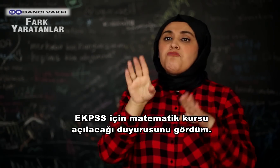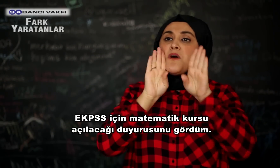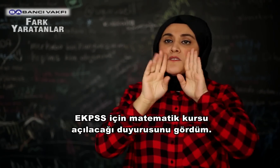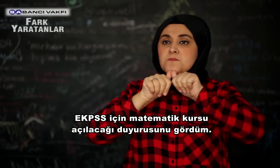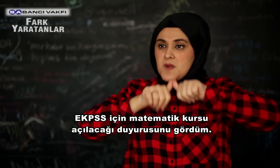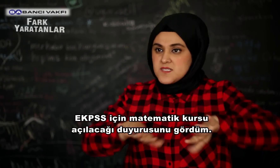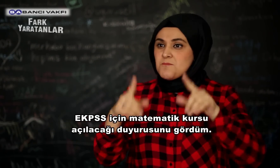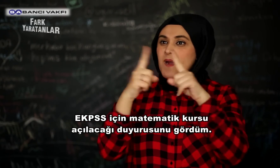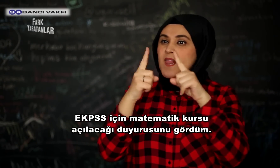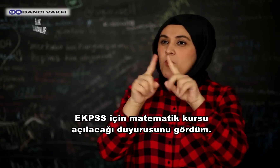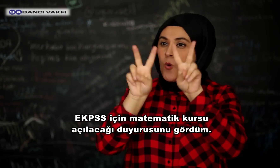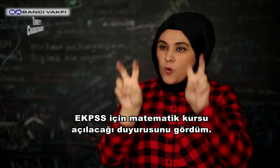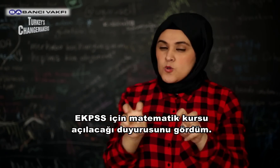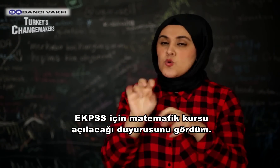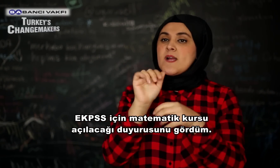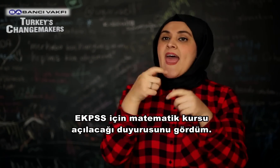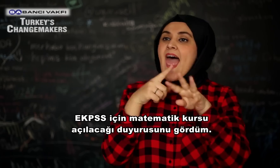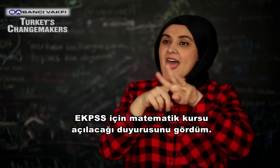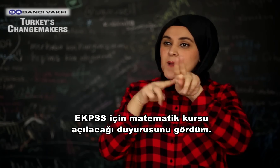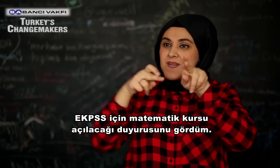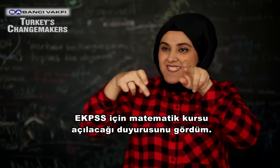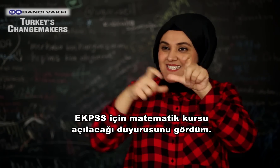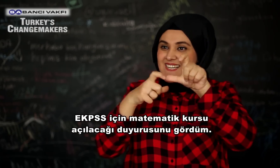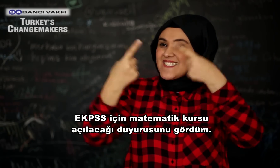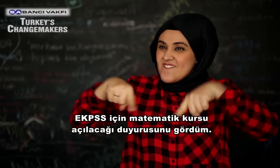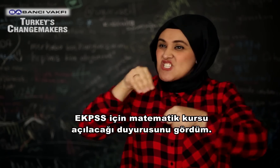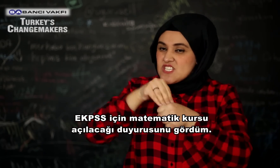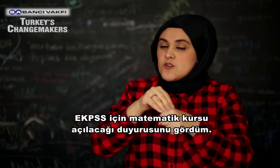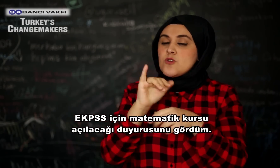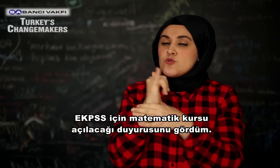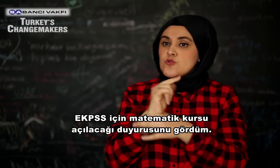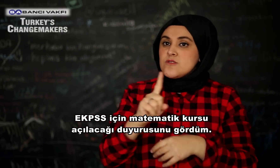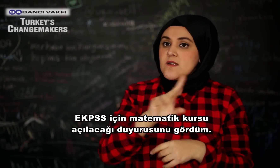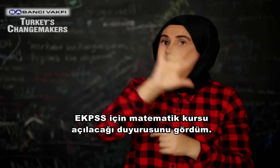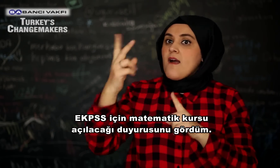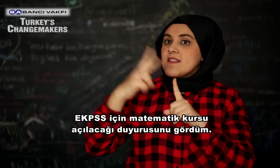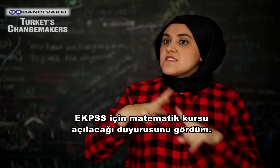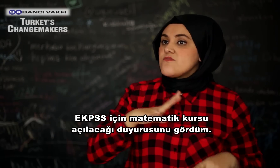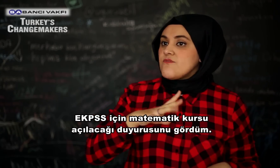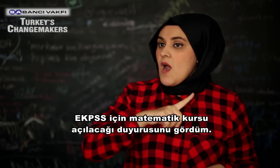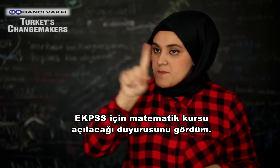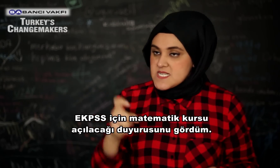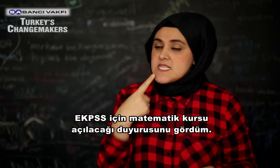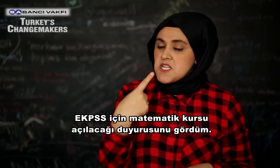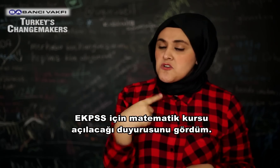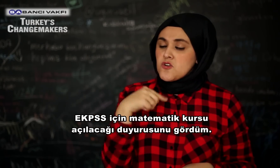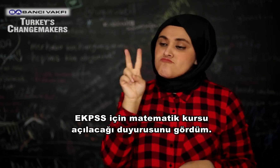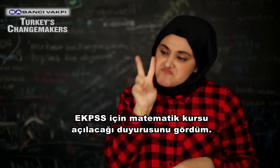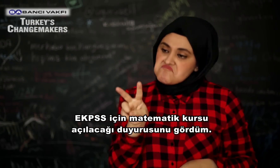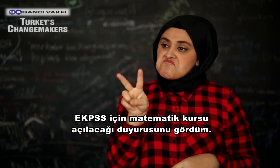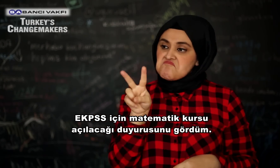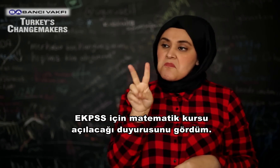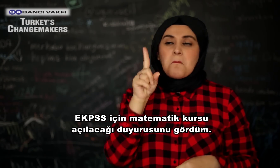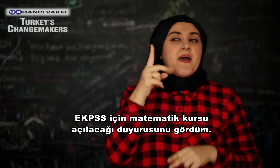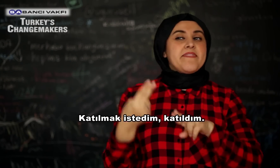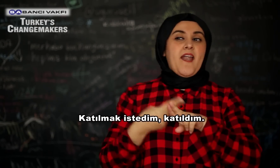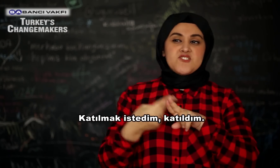I saw the announcement that a mathematics course would open up for EKPSS.